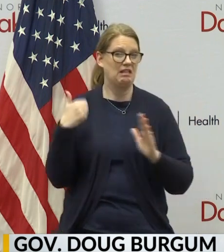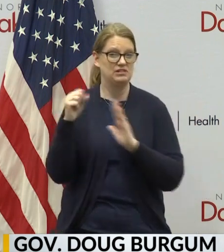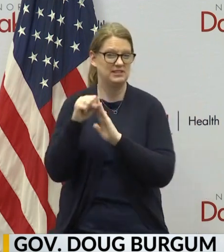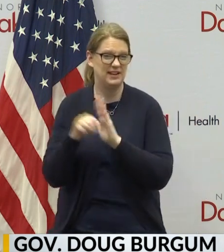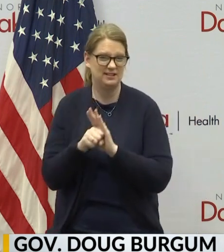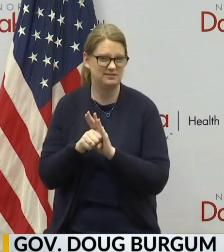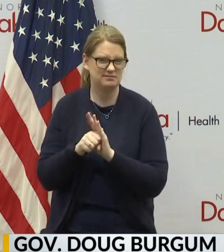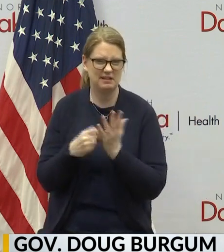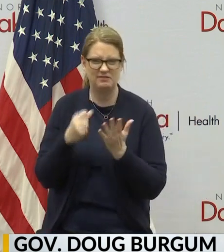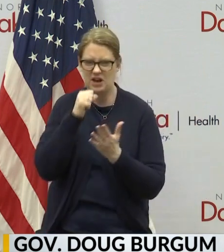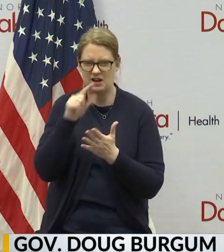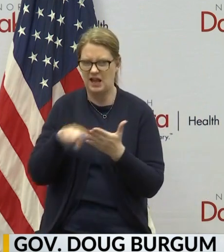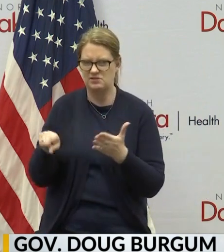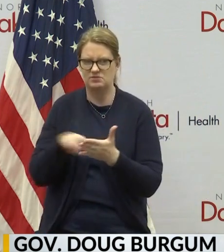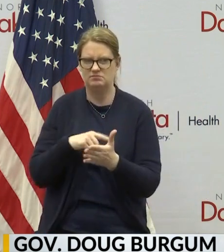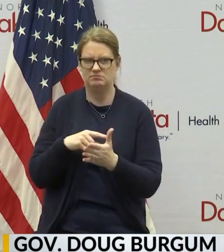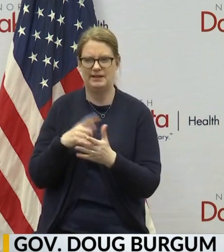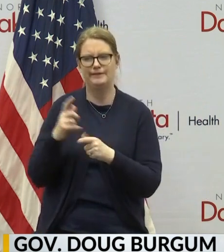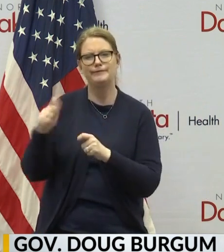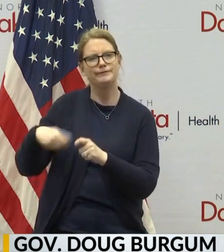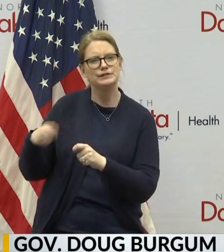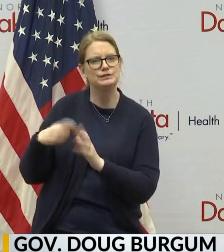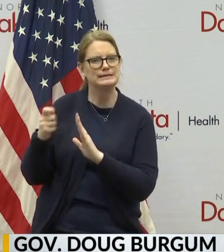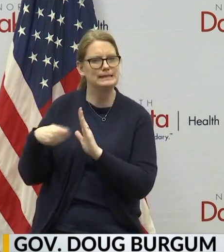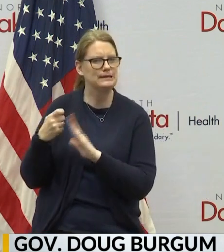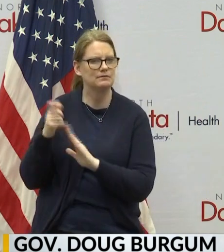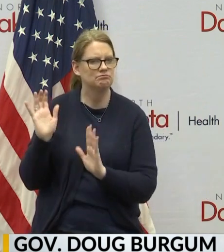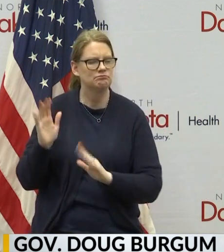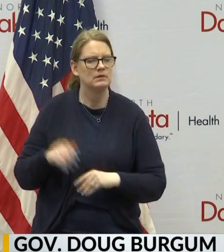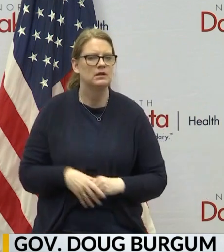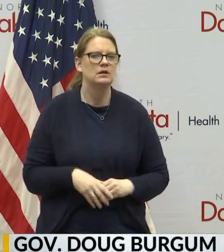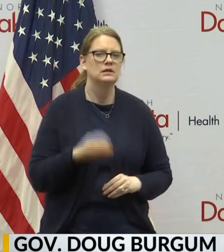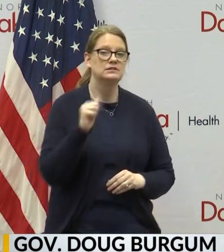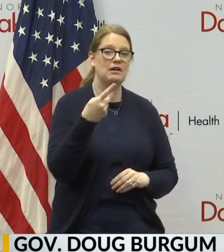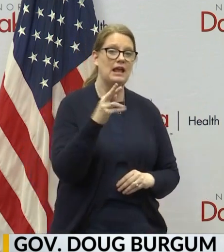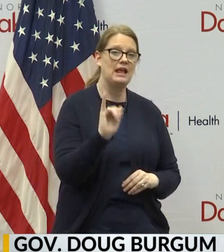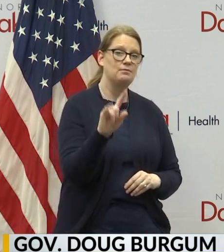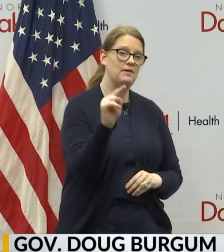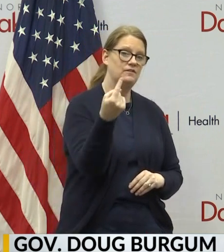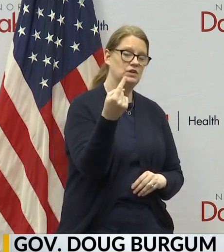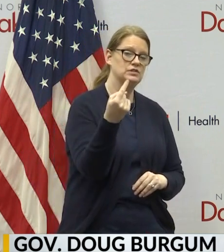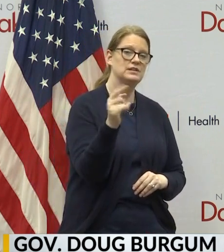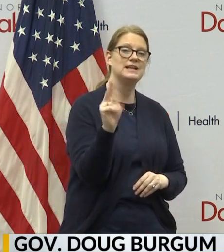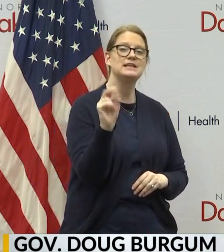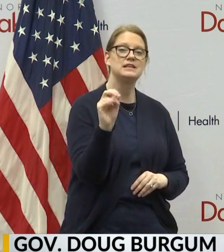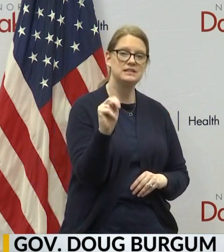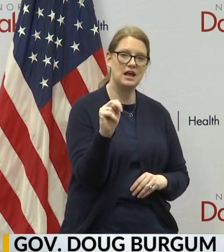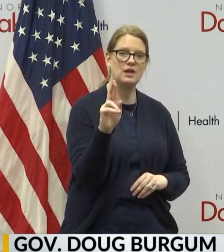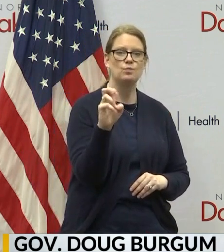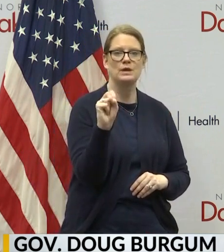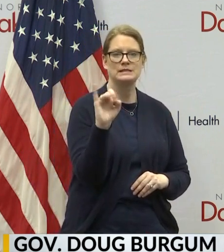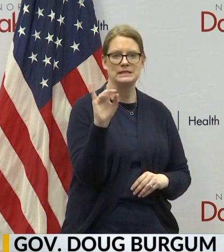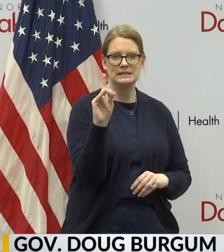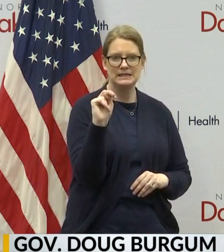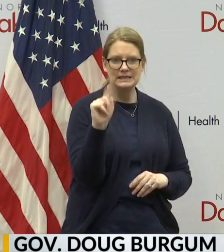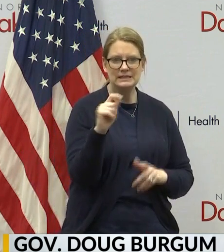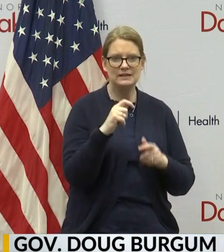WE'RE DRIVING OUR OWN SHIP ON THAT AND MAKING OUR OWN DECISIONS, BUT THAT IS JUST FOR